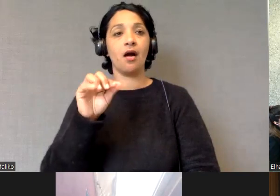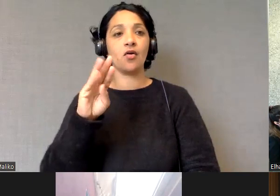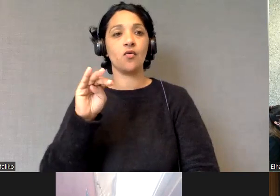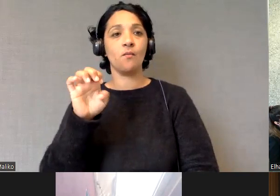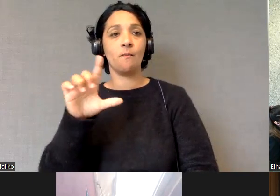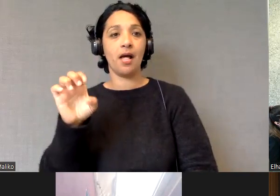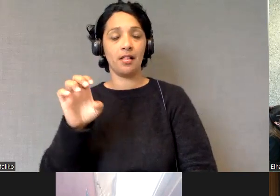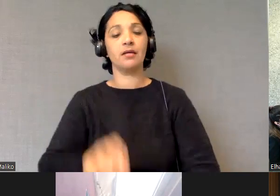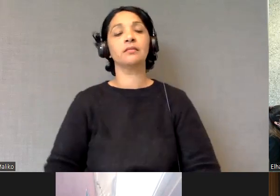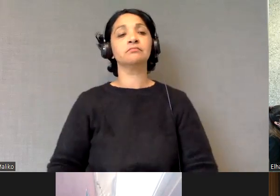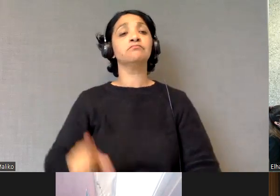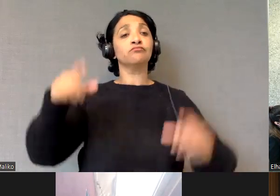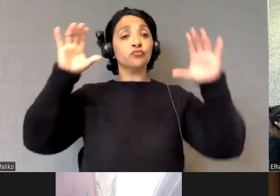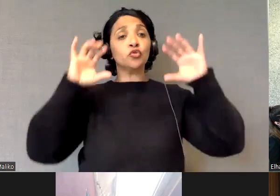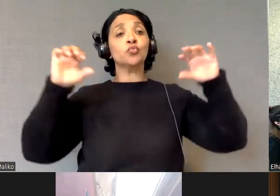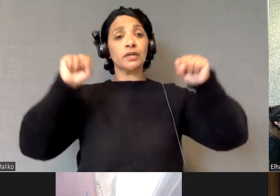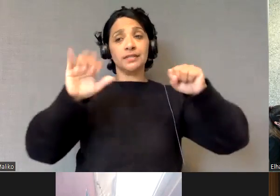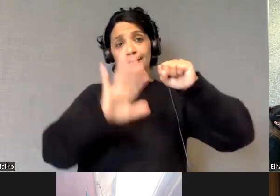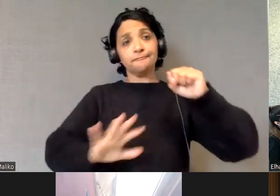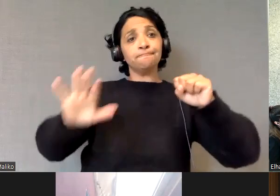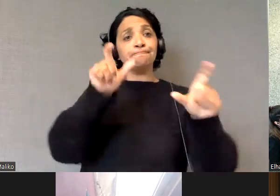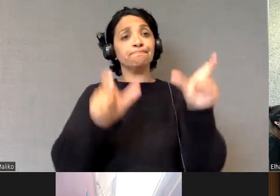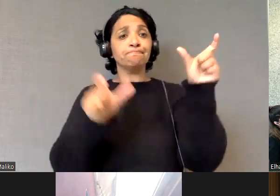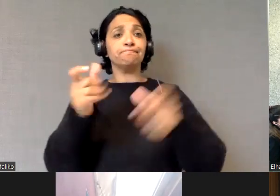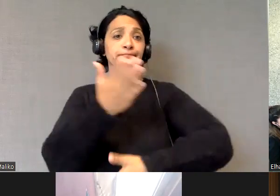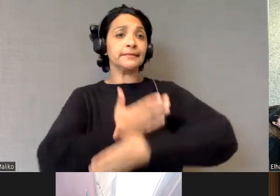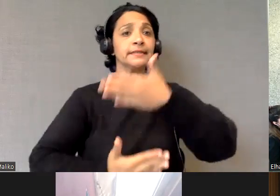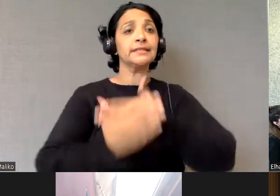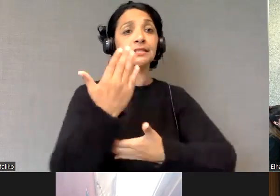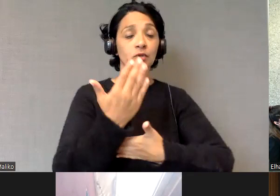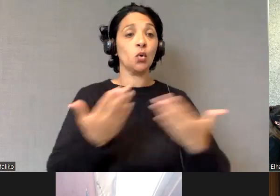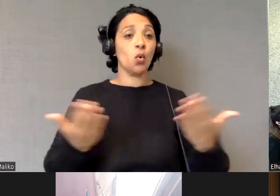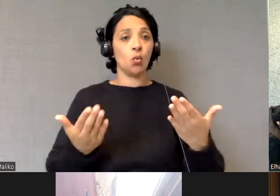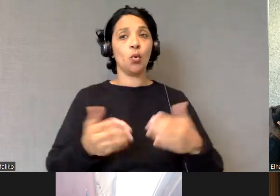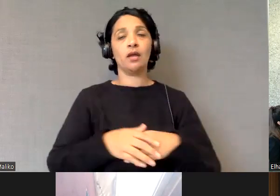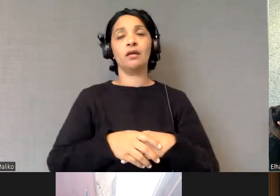of Persons with Disabilities in the Northwest